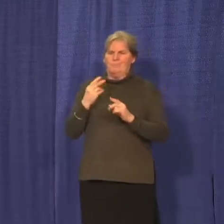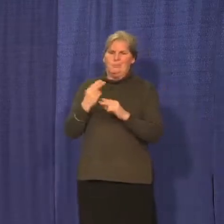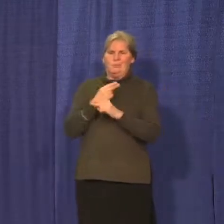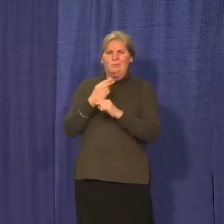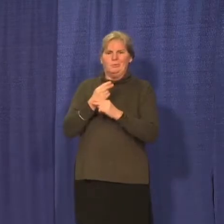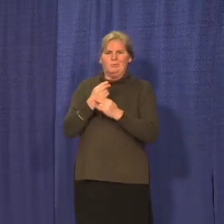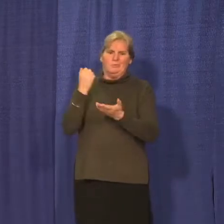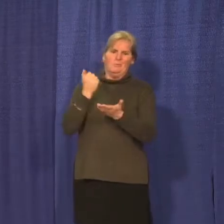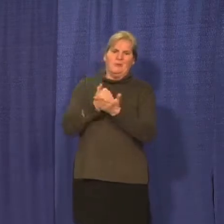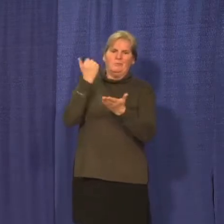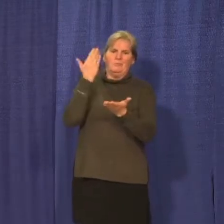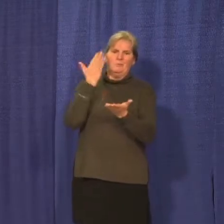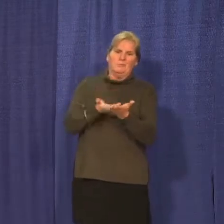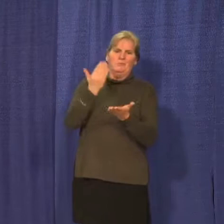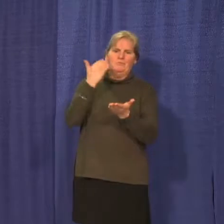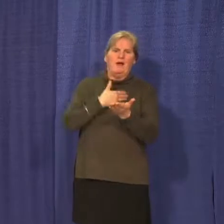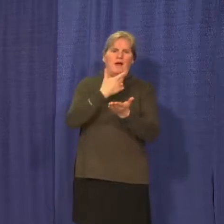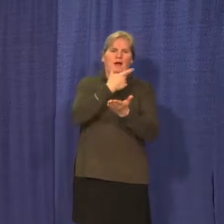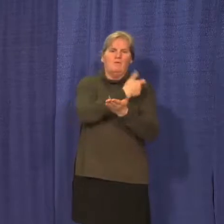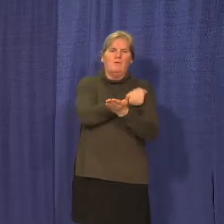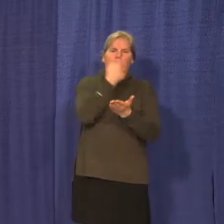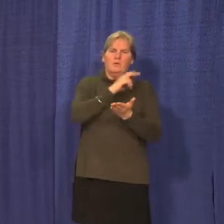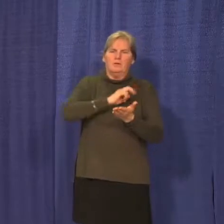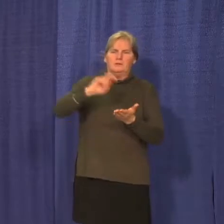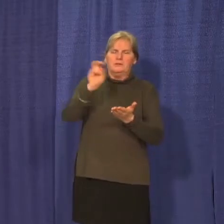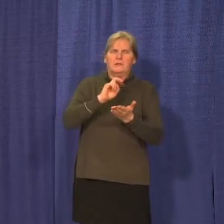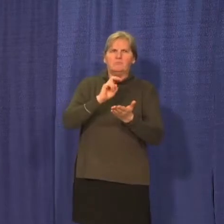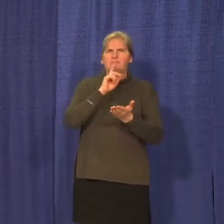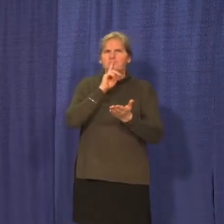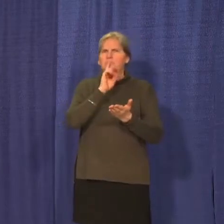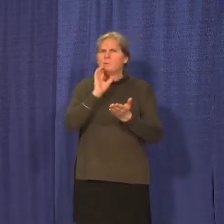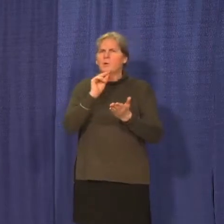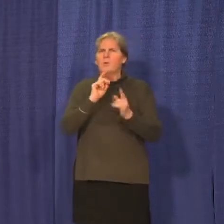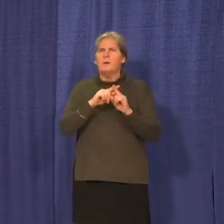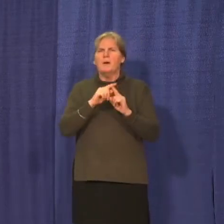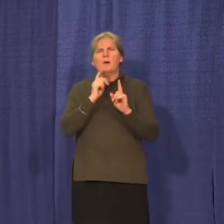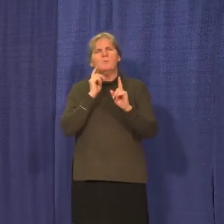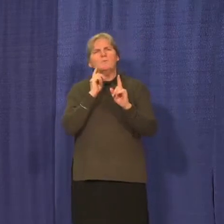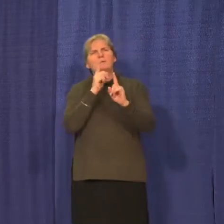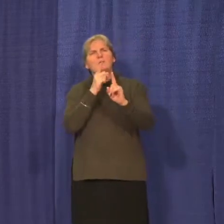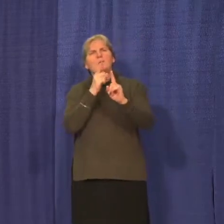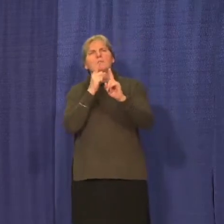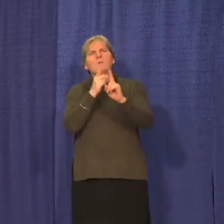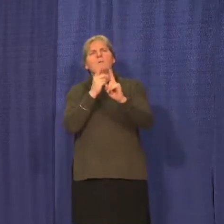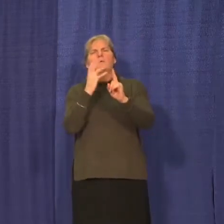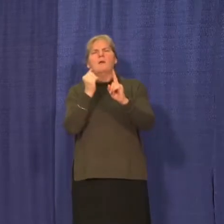to travel based upon a vaccination. What we do talk about is the ability for our healthcare